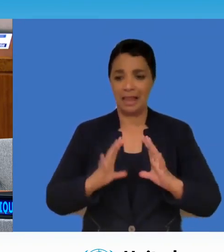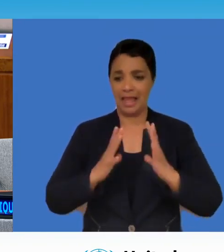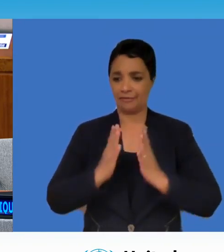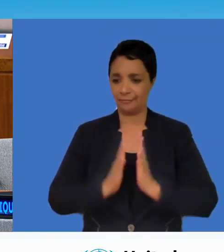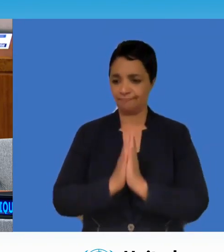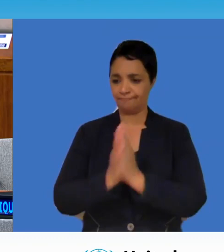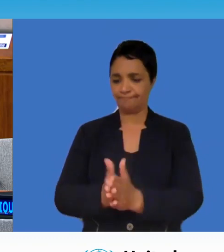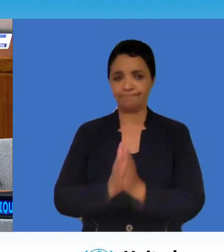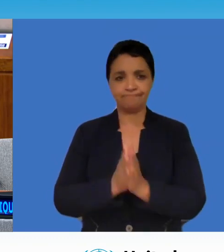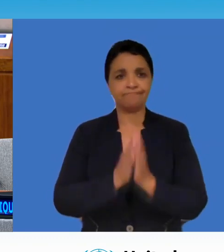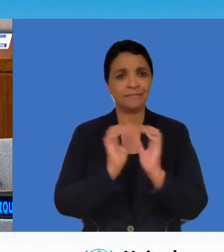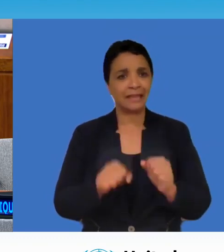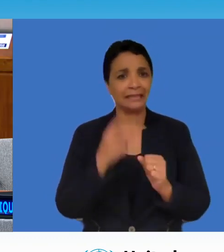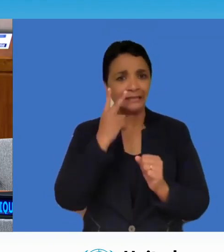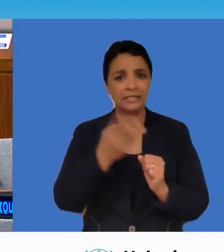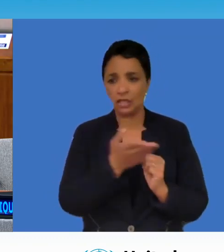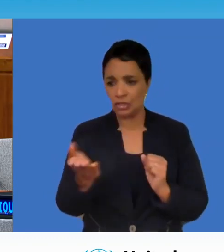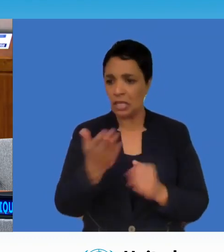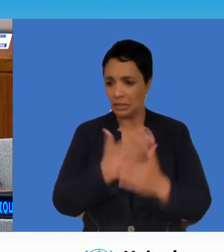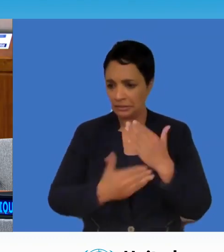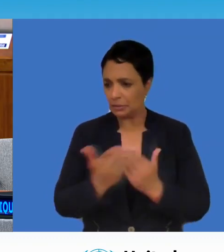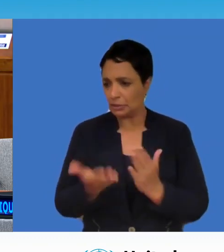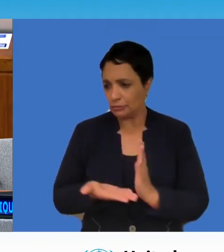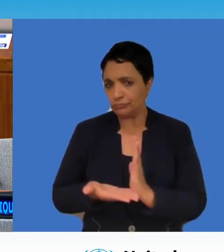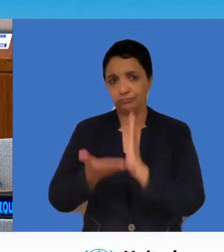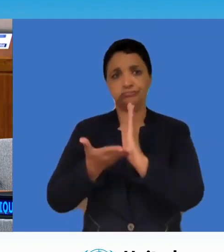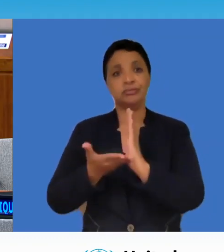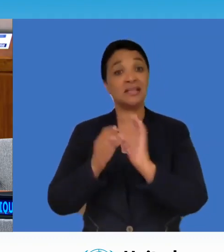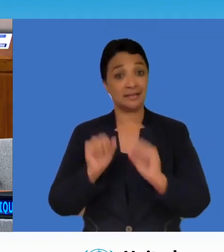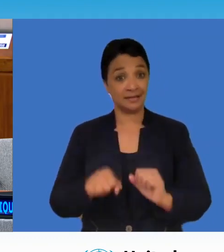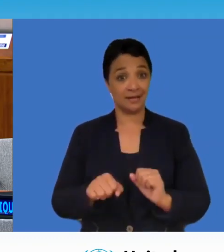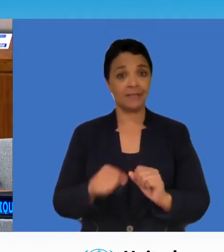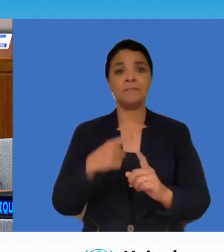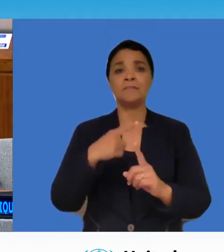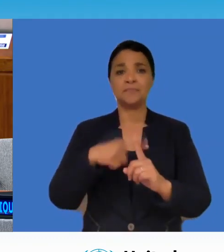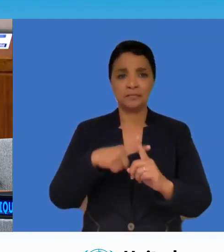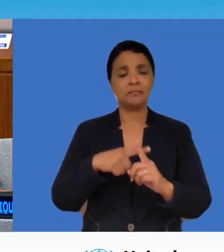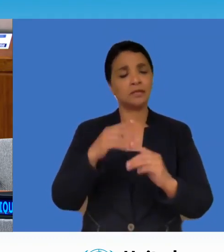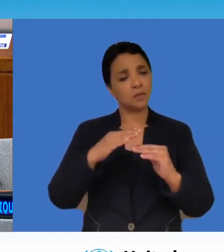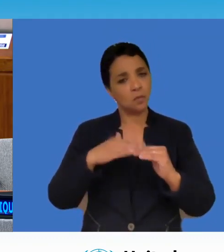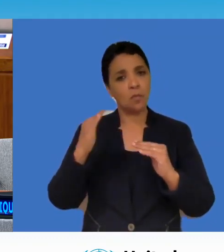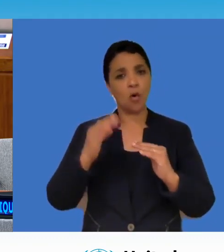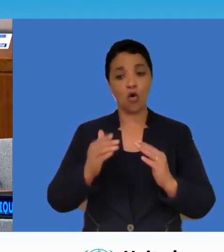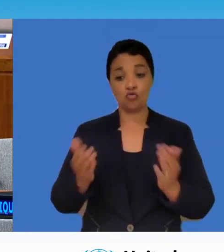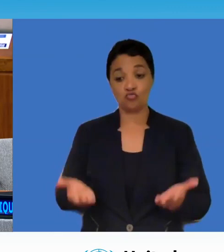disability as well as making sure the promotion and protection of the rights of person with